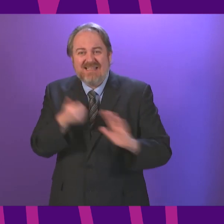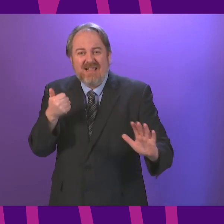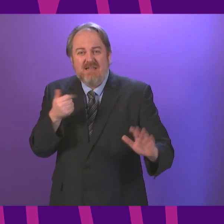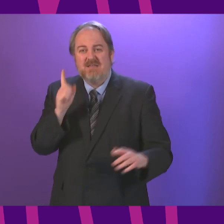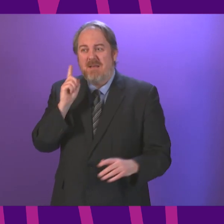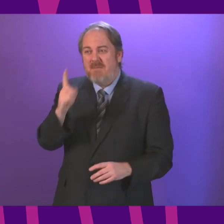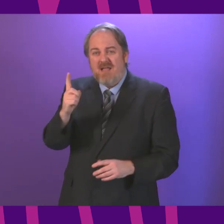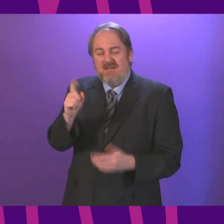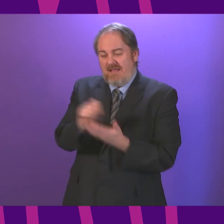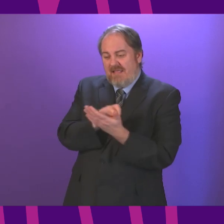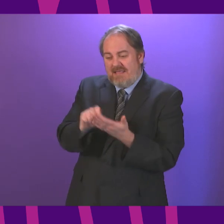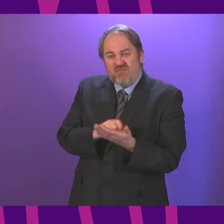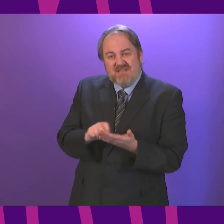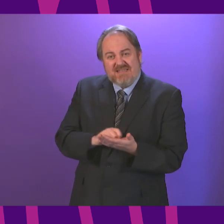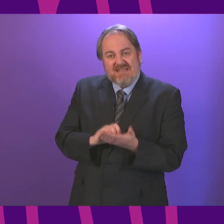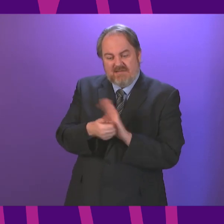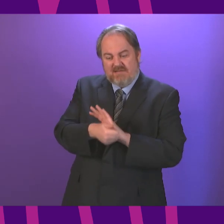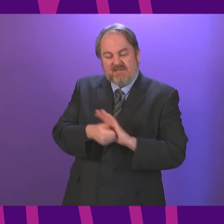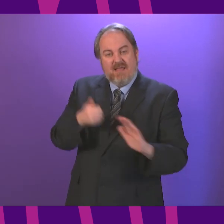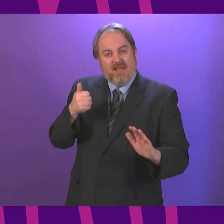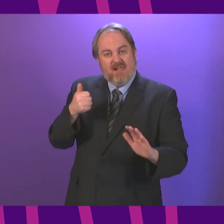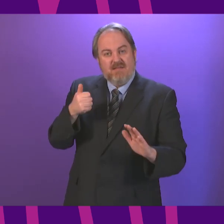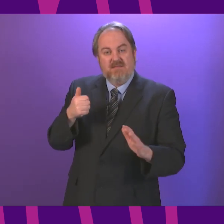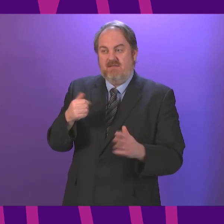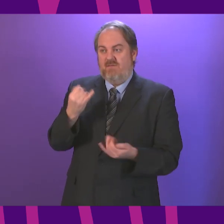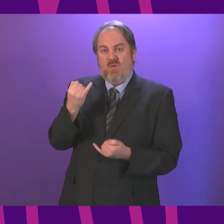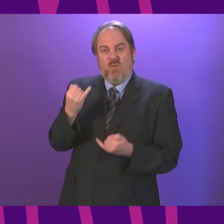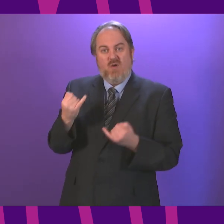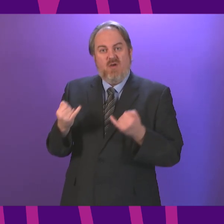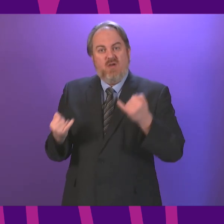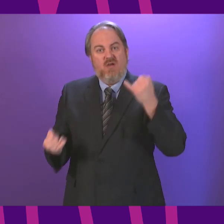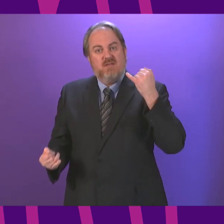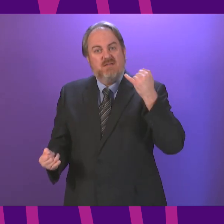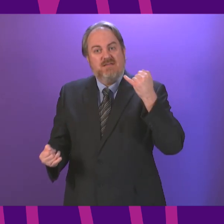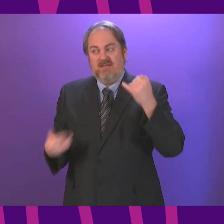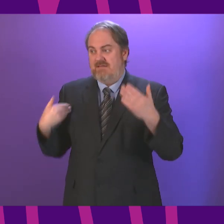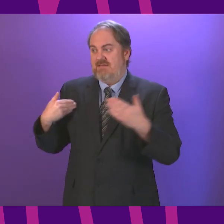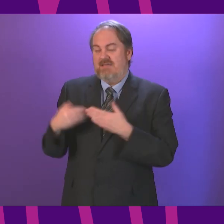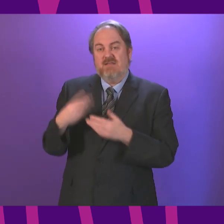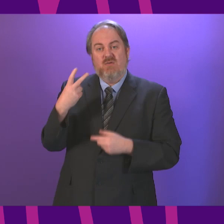in attainment challenge areas increased from 2017 to 2018, and it increased again from 2018 to 2019.